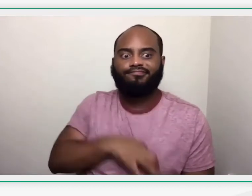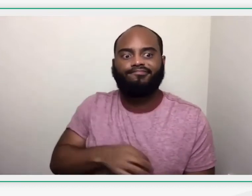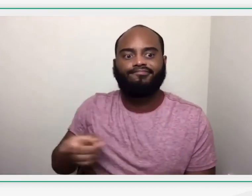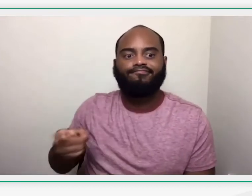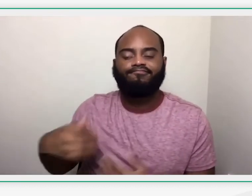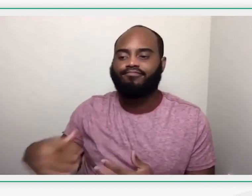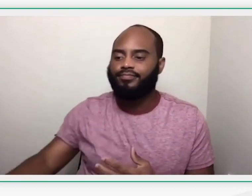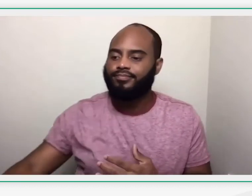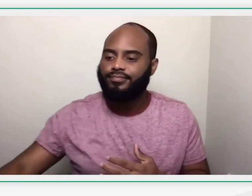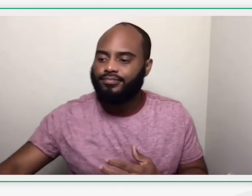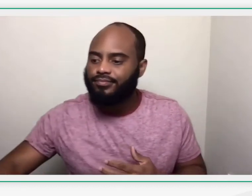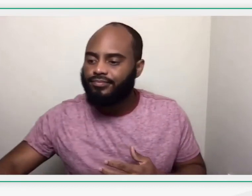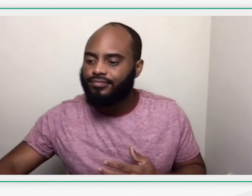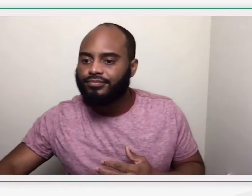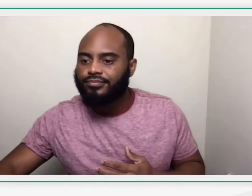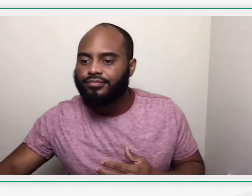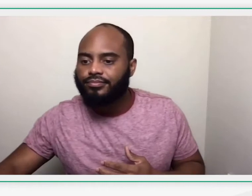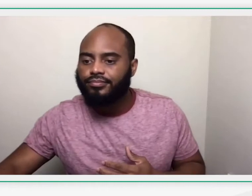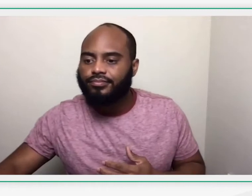I want to talk about some business credit benefits now.